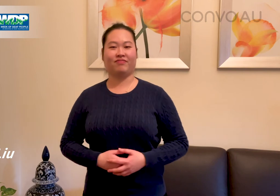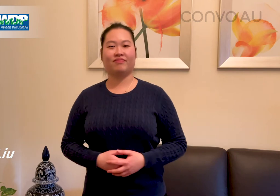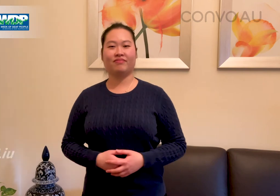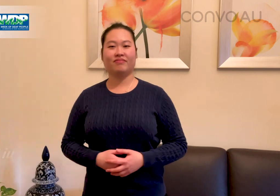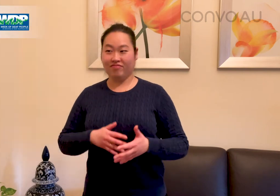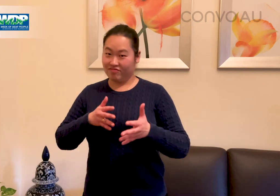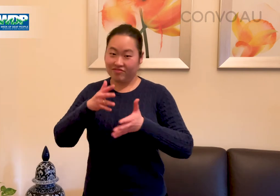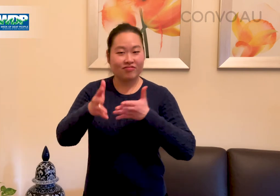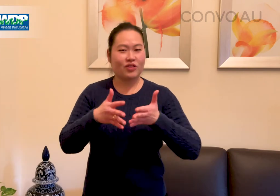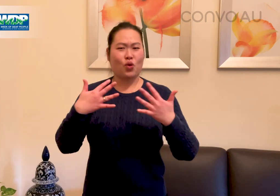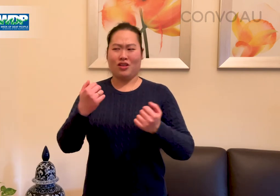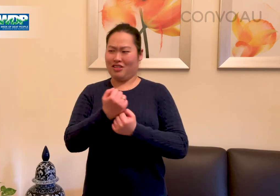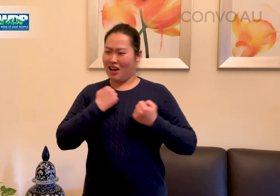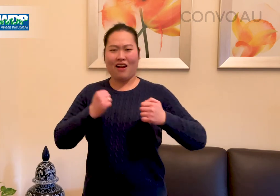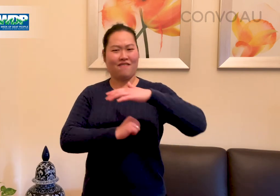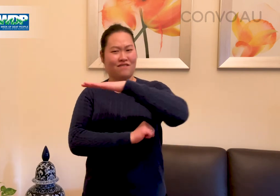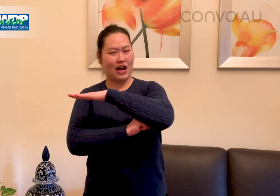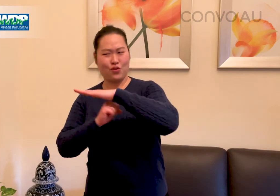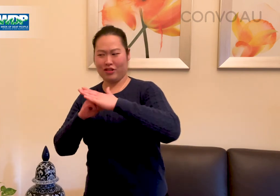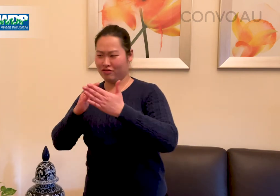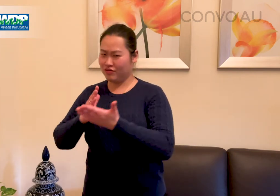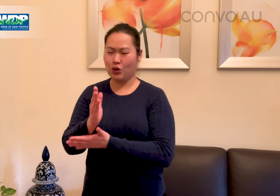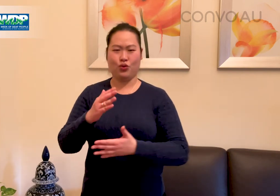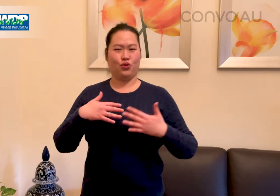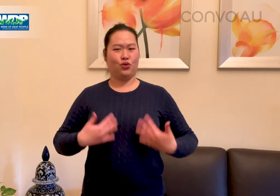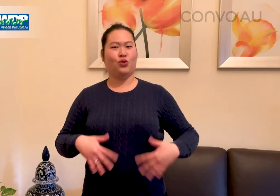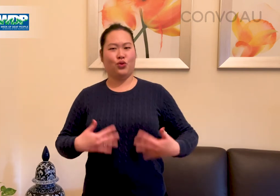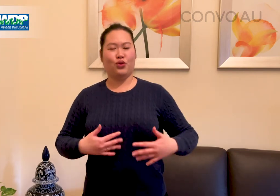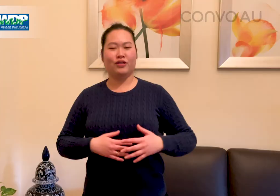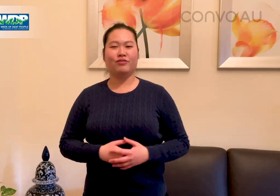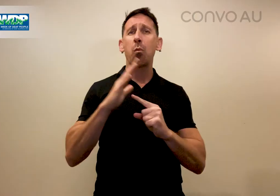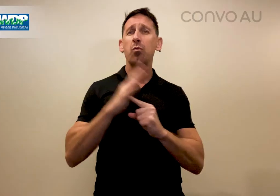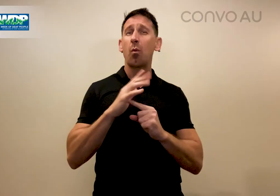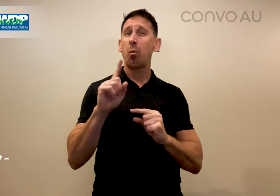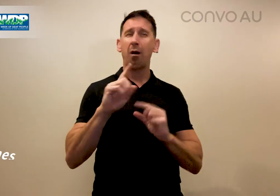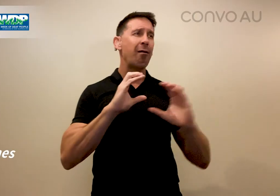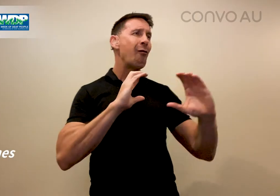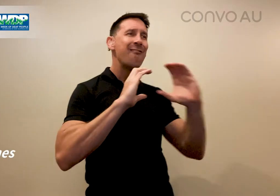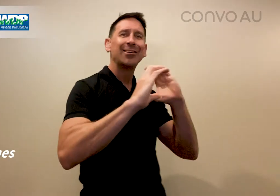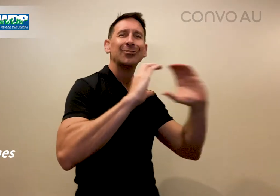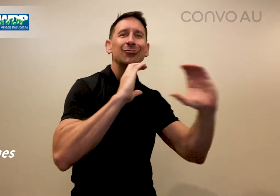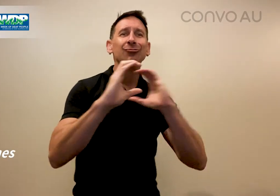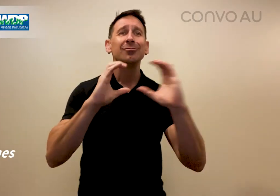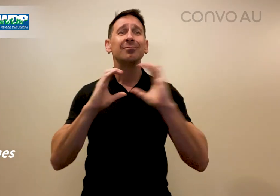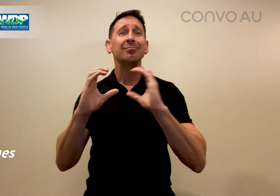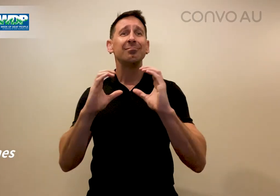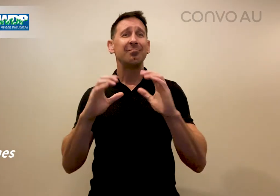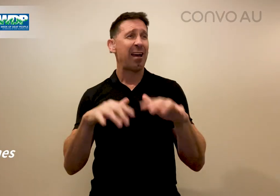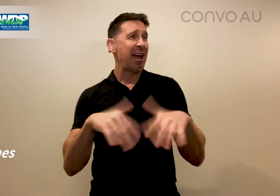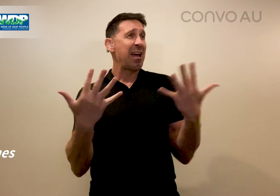To sign is our fundamental right it is the essence of every conversation we have with each other.